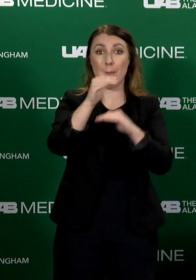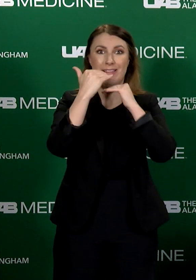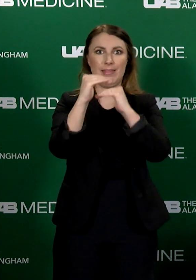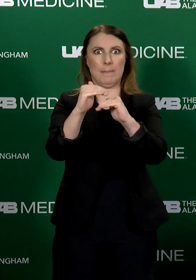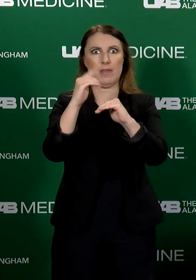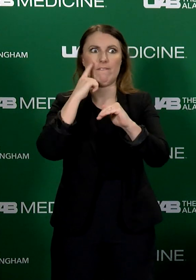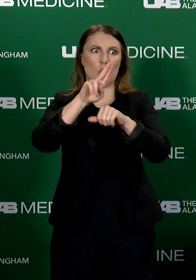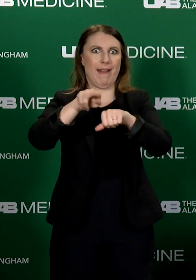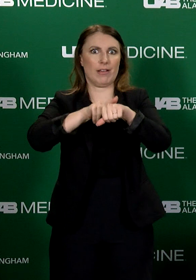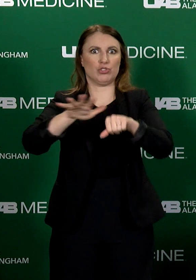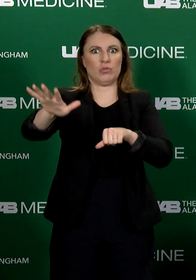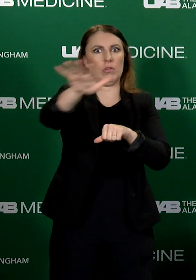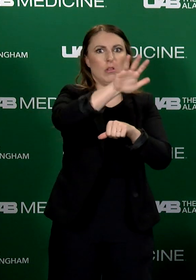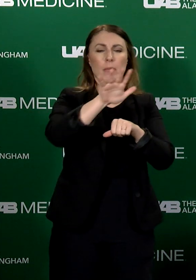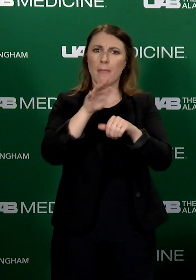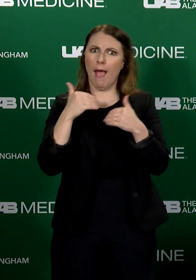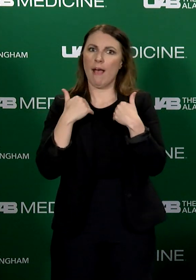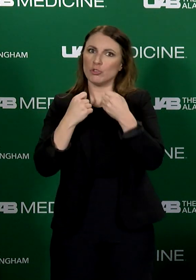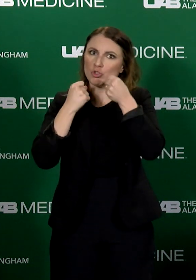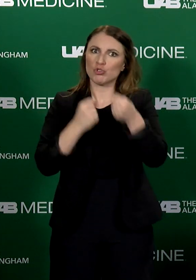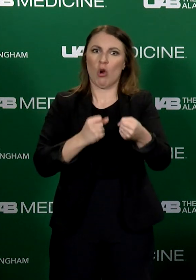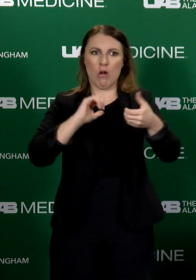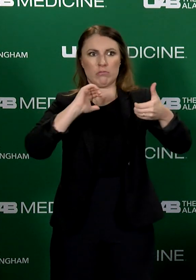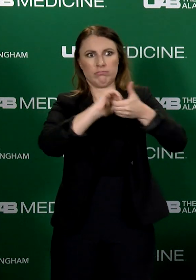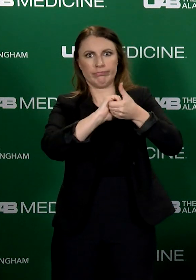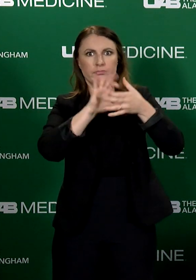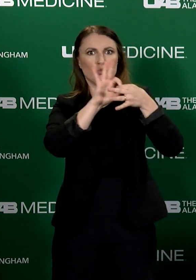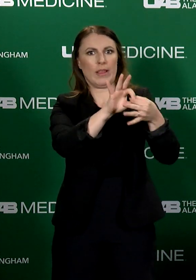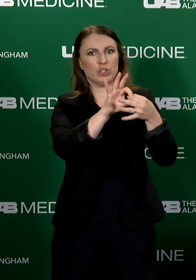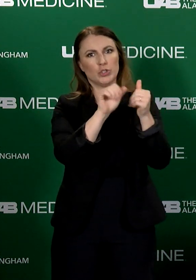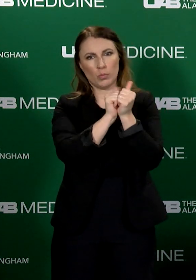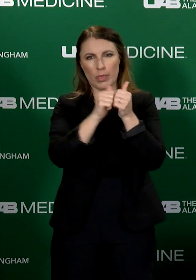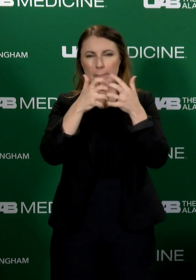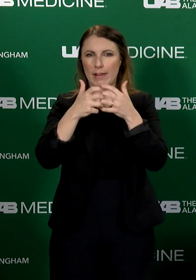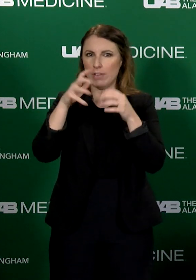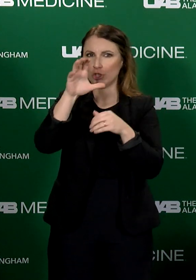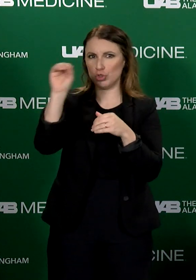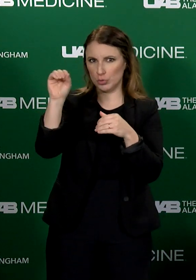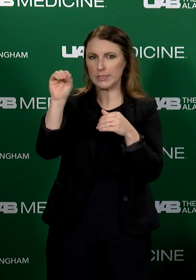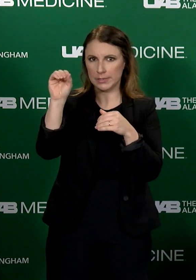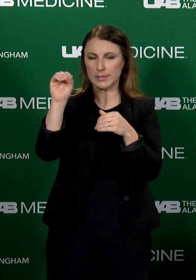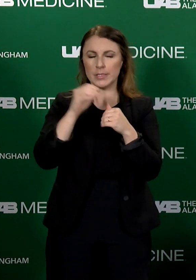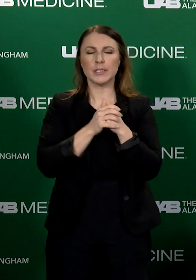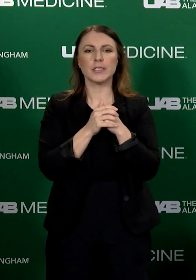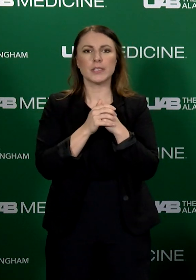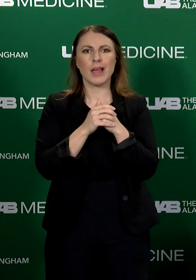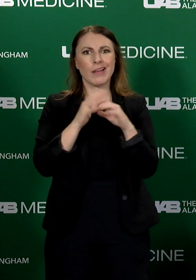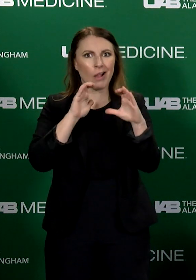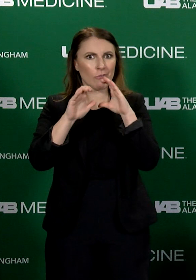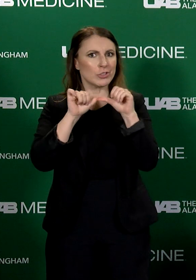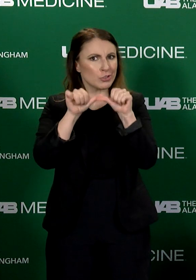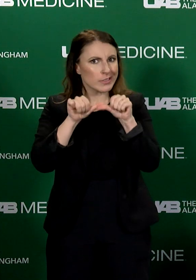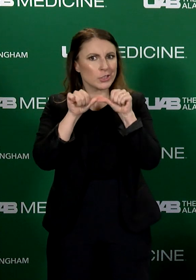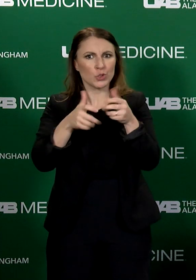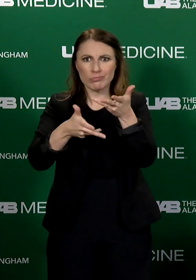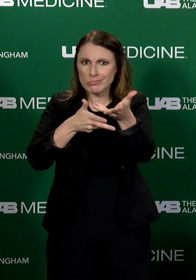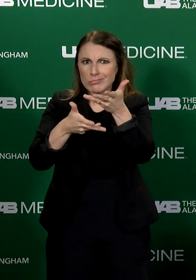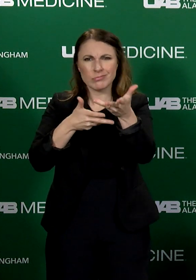relationships with our manufacturing partners and continue to have conversation about being on the front lines and our ability to procure that